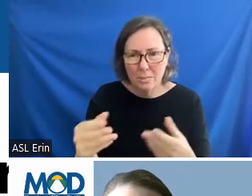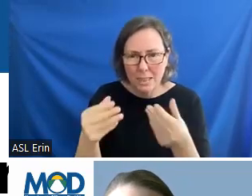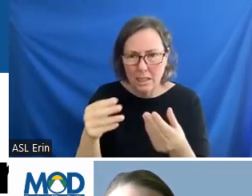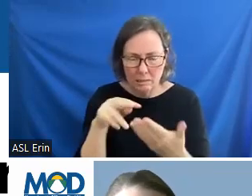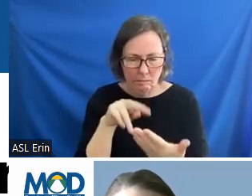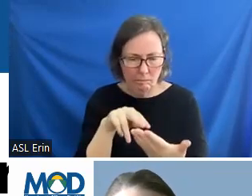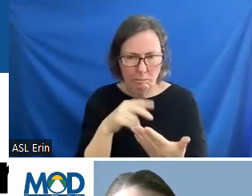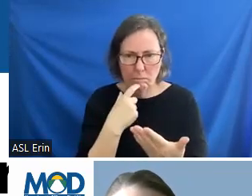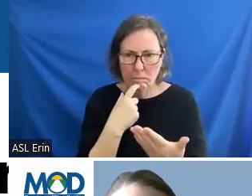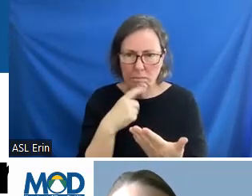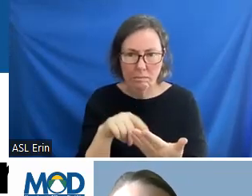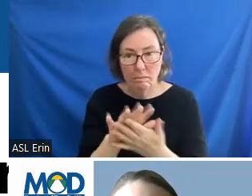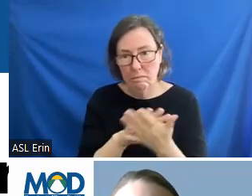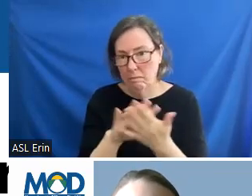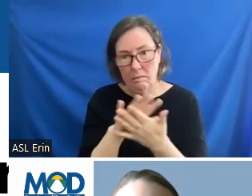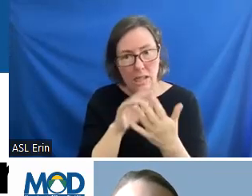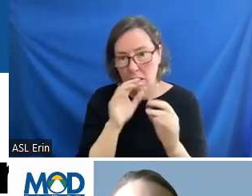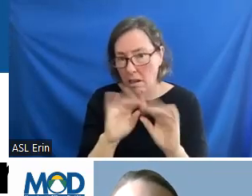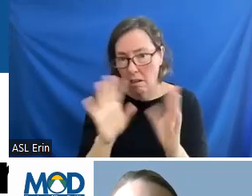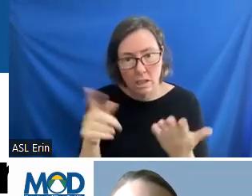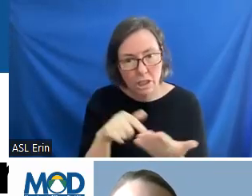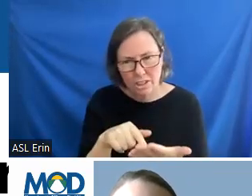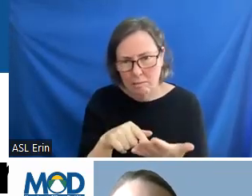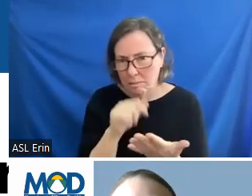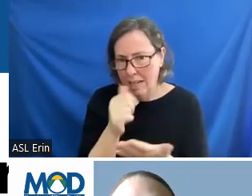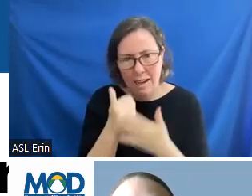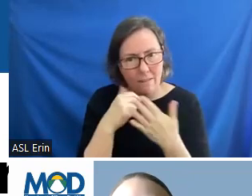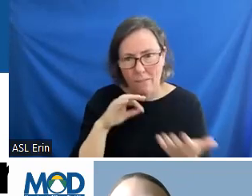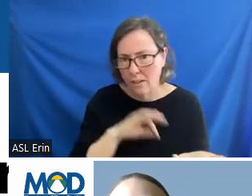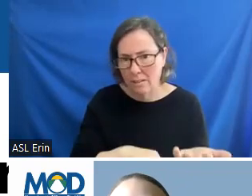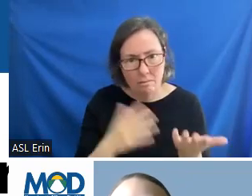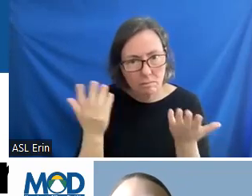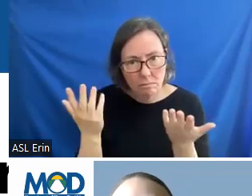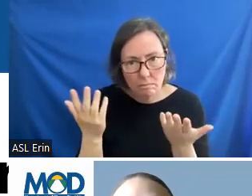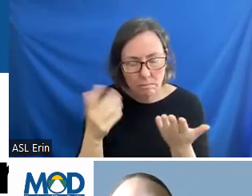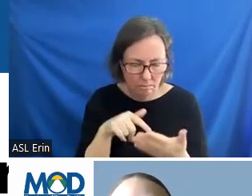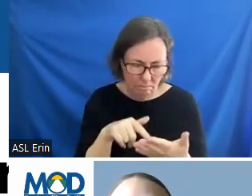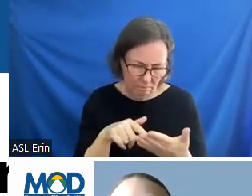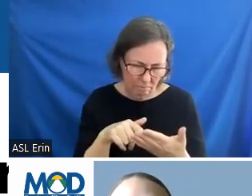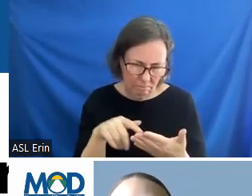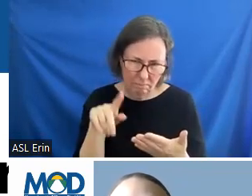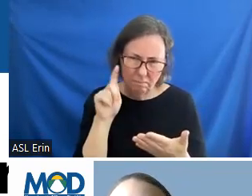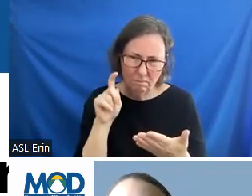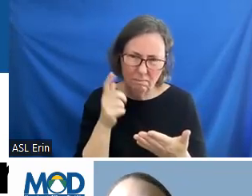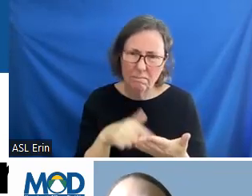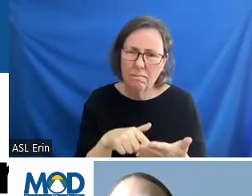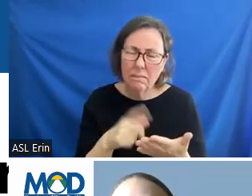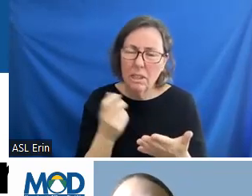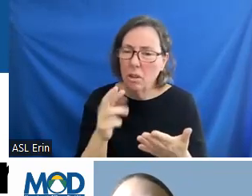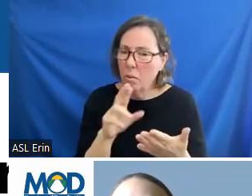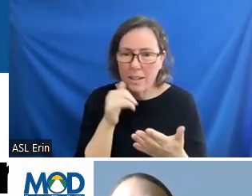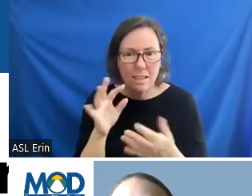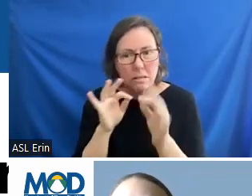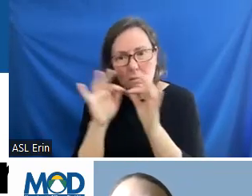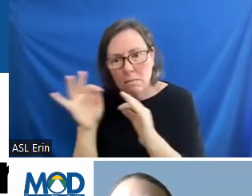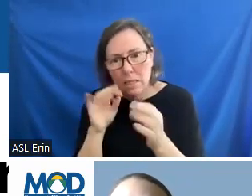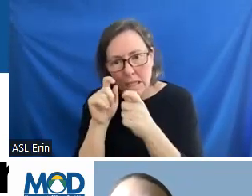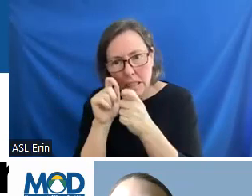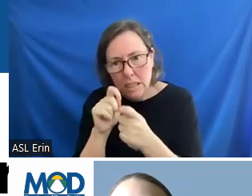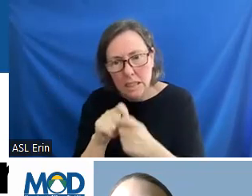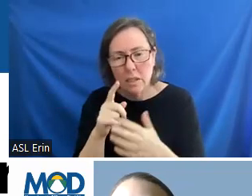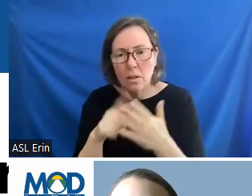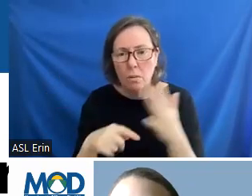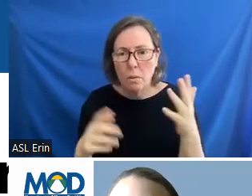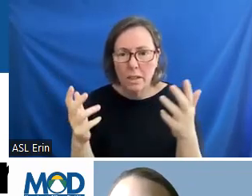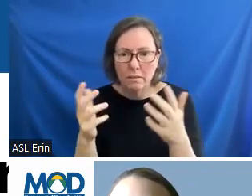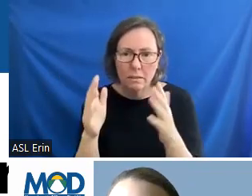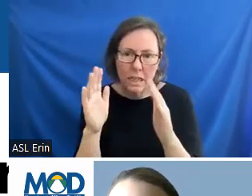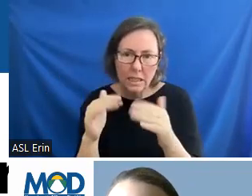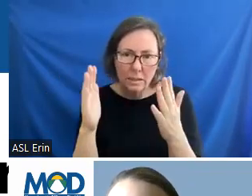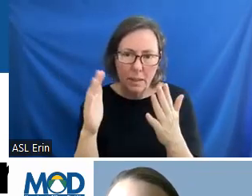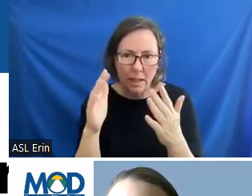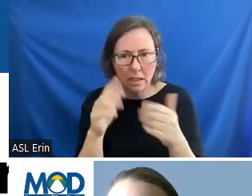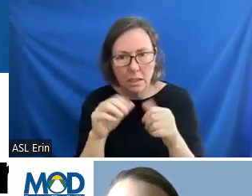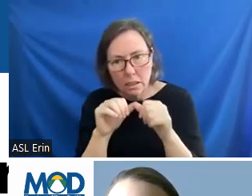comes back pretty unclear. Sometimes, it doesn't speak at all to the sort of expected duration of